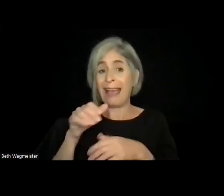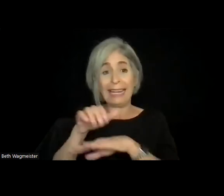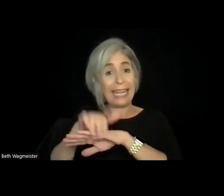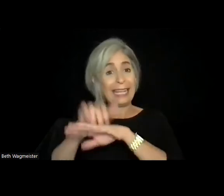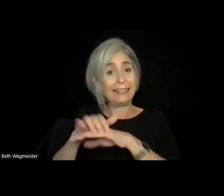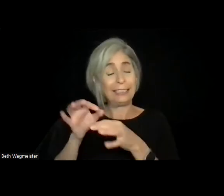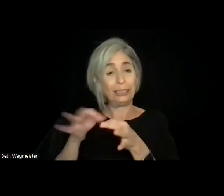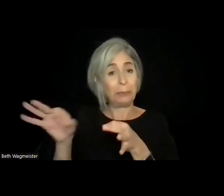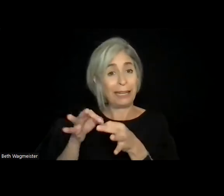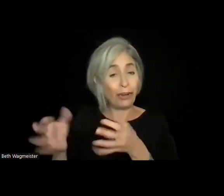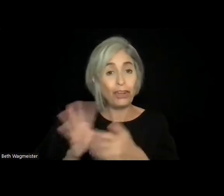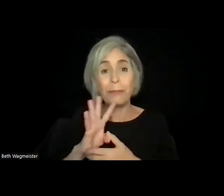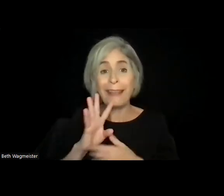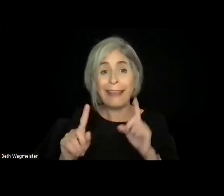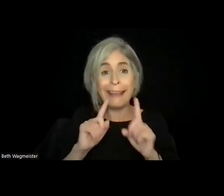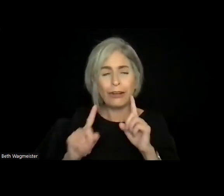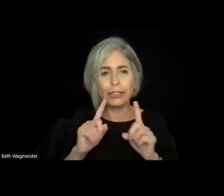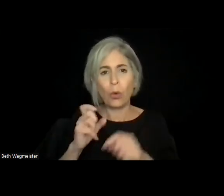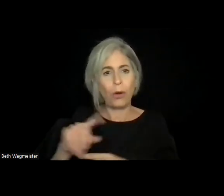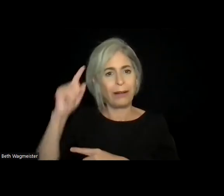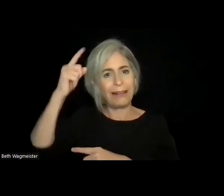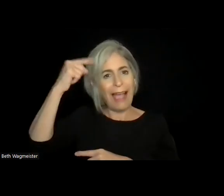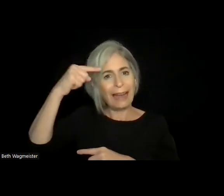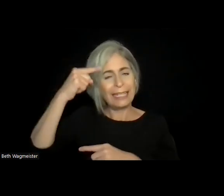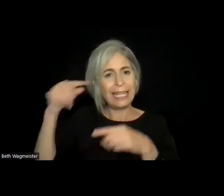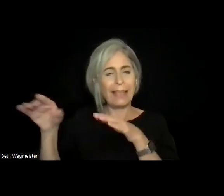stuff that doesn't relate to their particular question, you know, it may